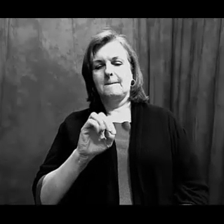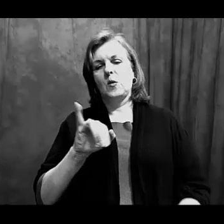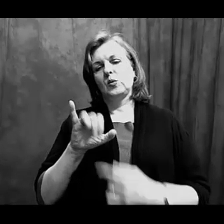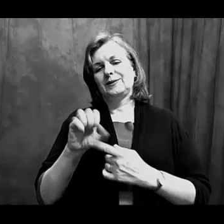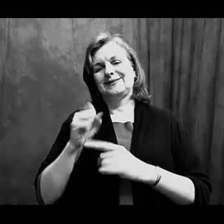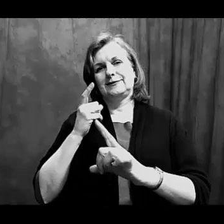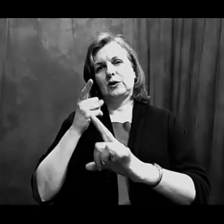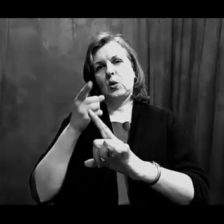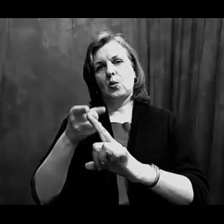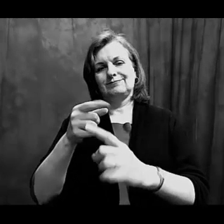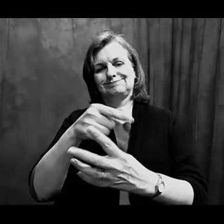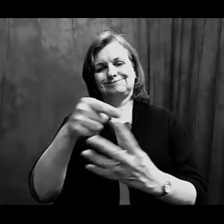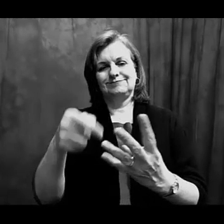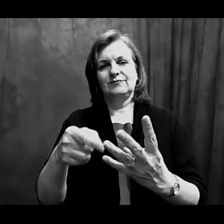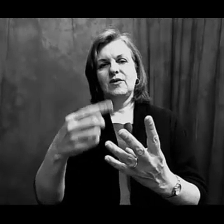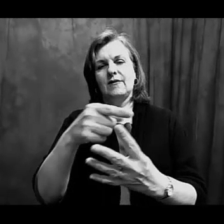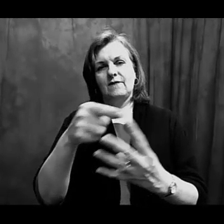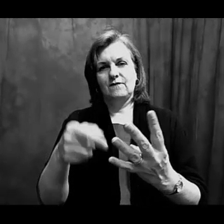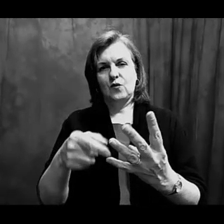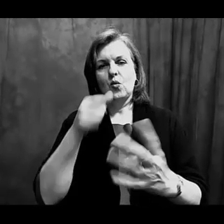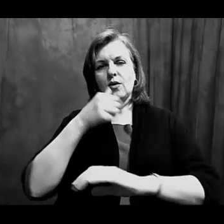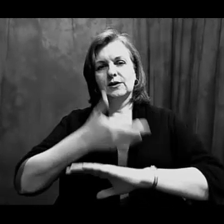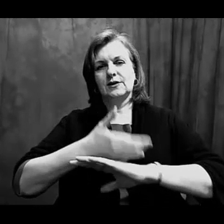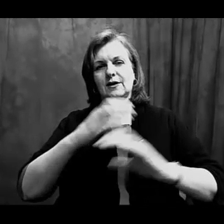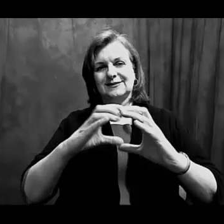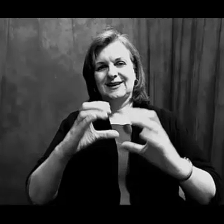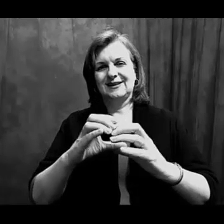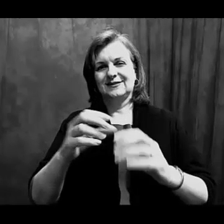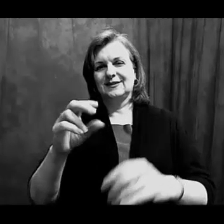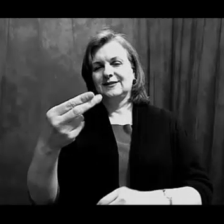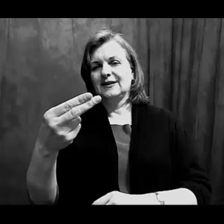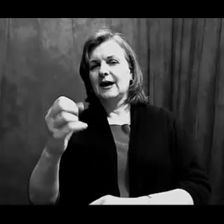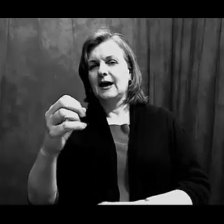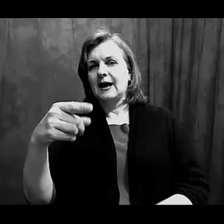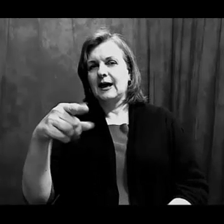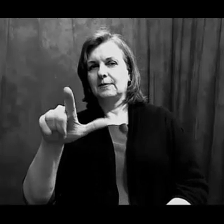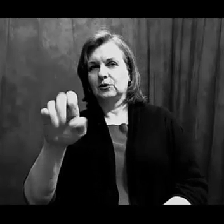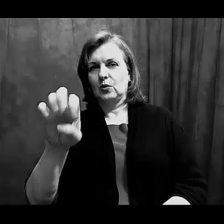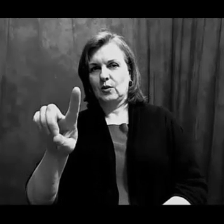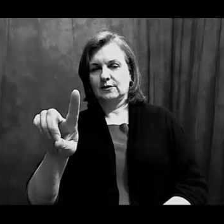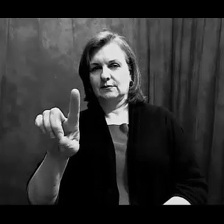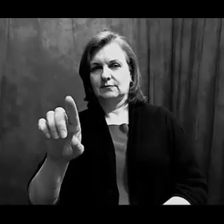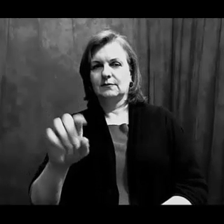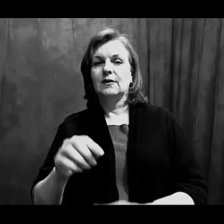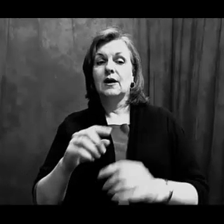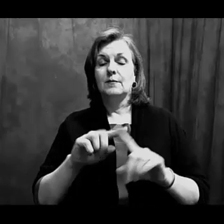4 daughter cells haploid --- in mitosis my product